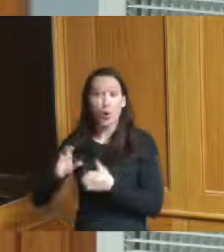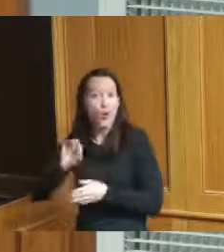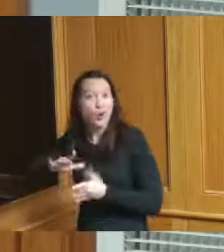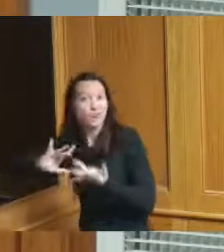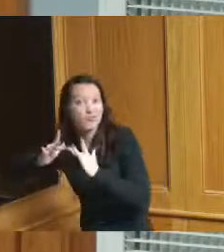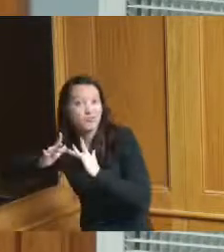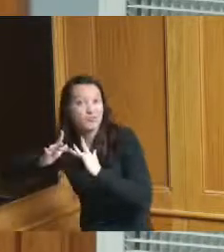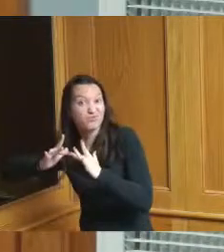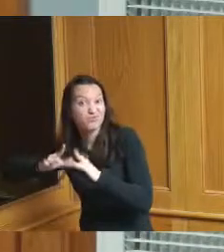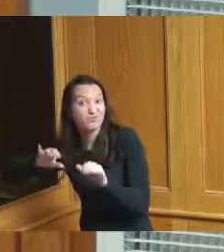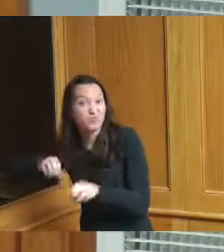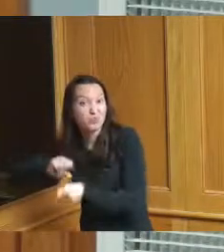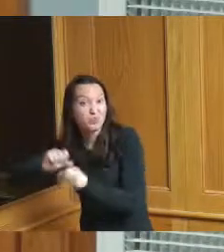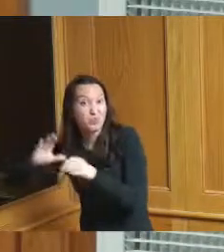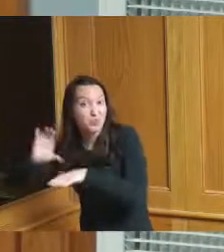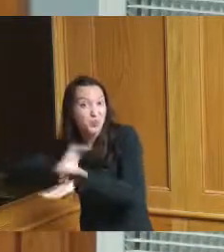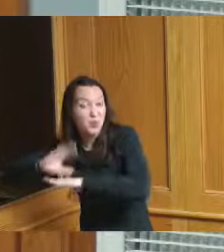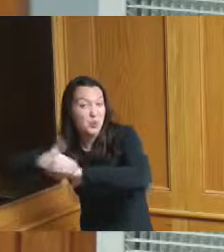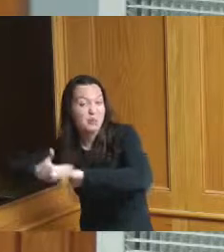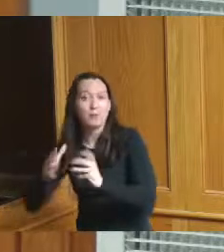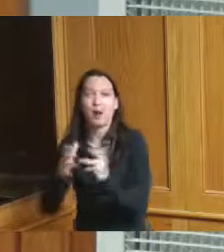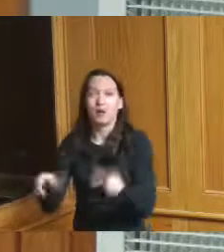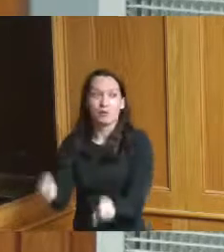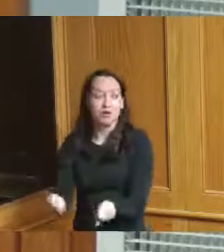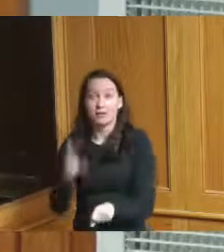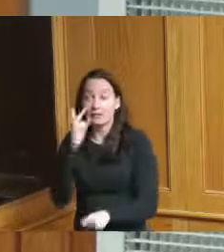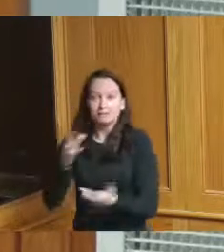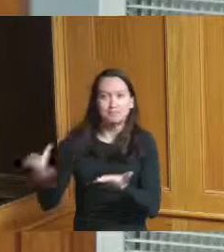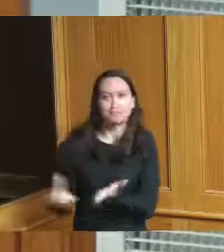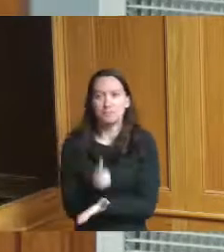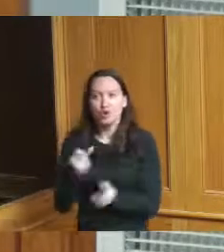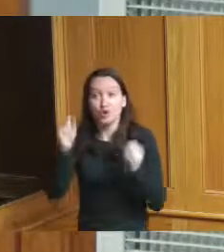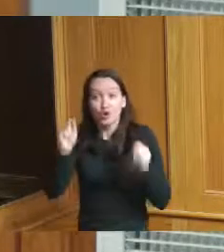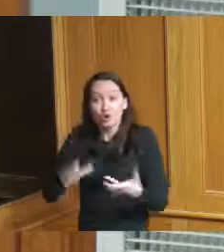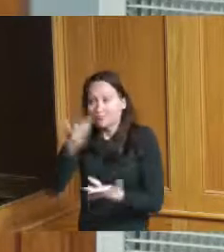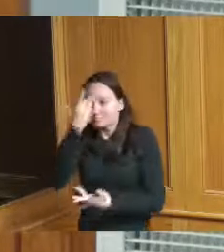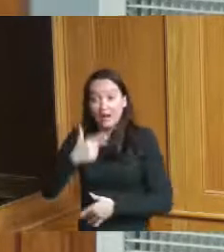possible things like this reduce the opportunity for illness I can't make somebody sick over zoom